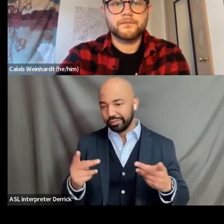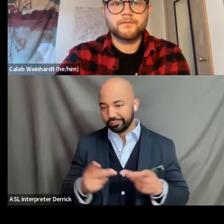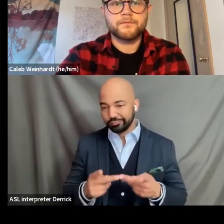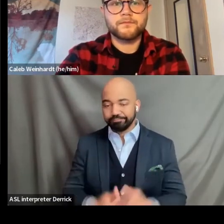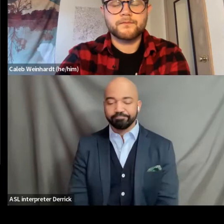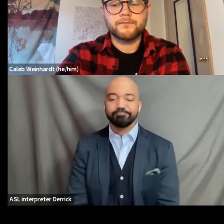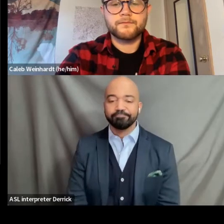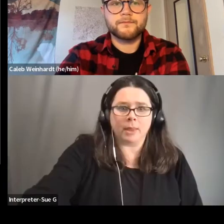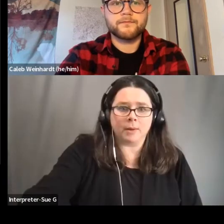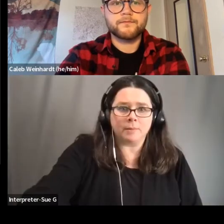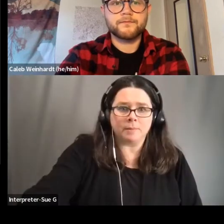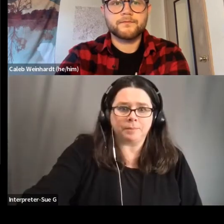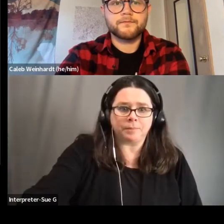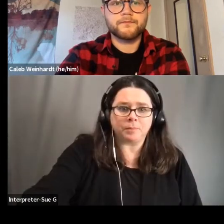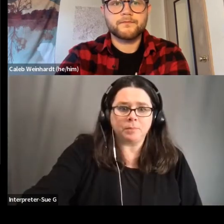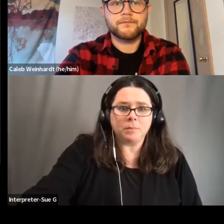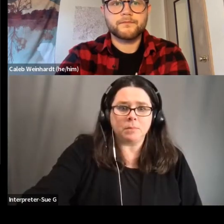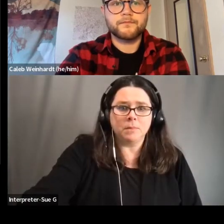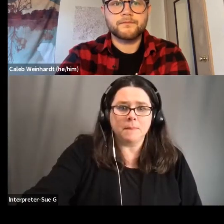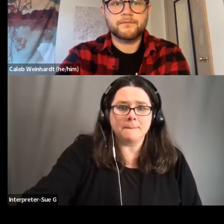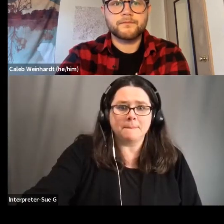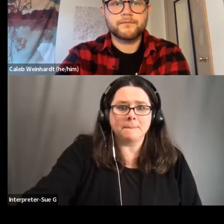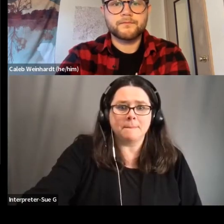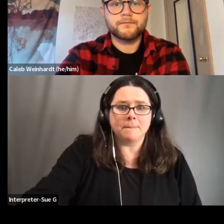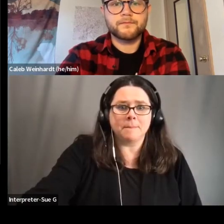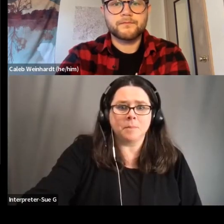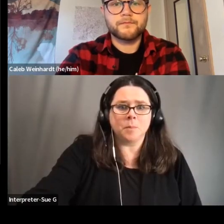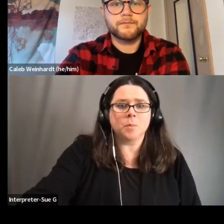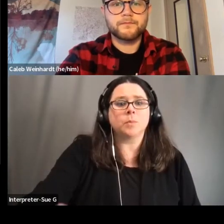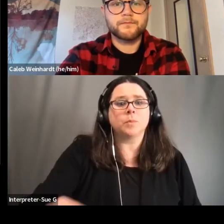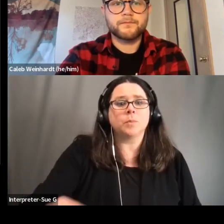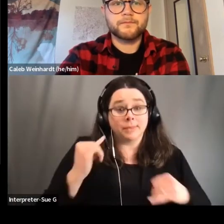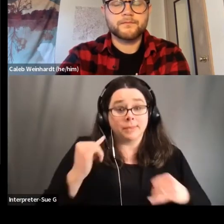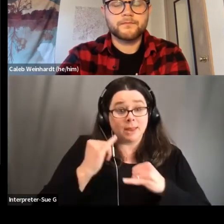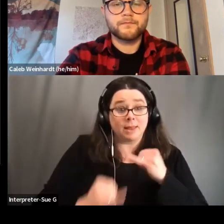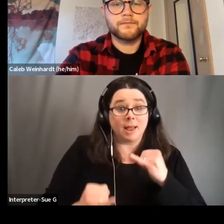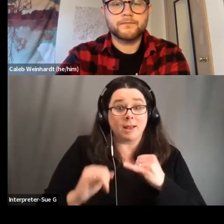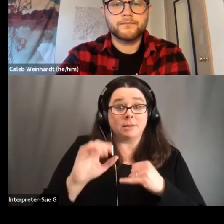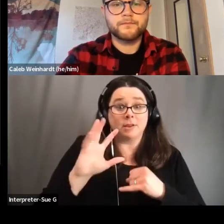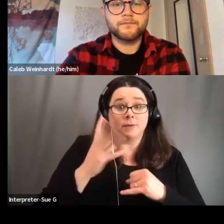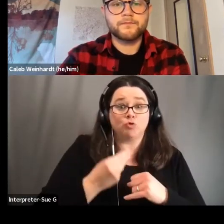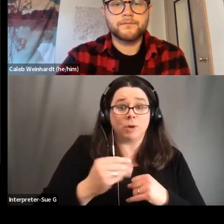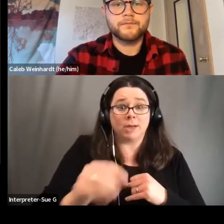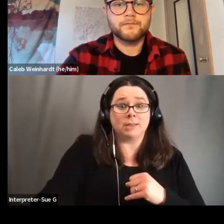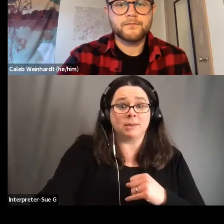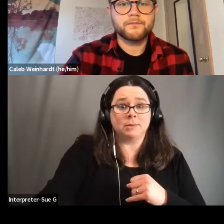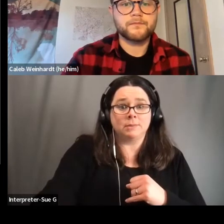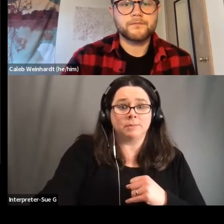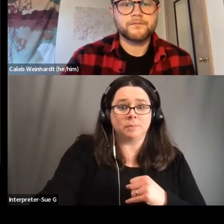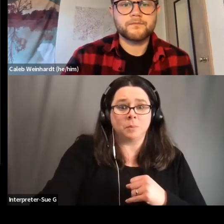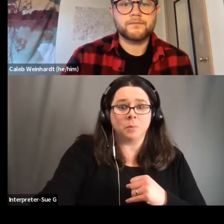And the last of the trans-specific ACEs that I'd like to share with us today is around culture-wide discrimination.